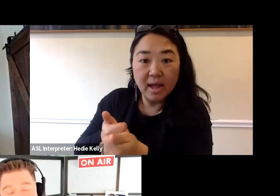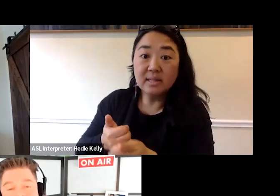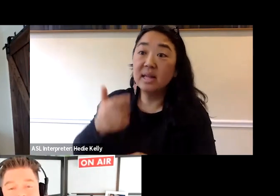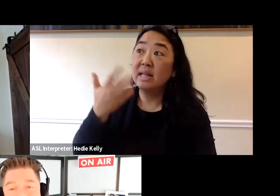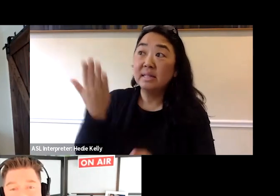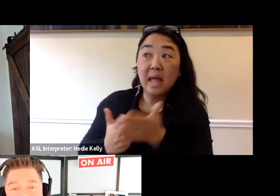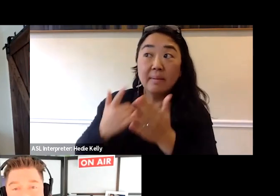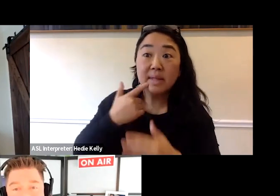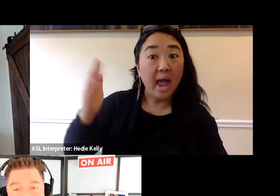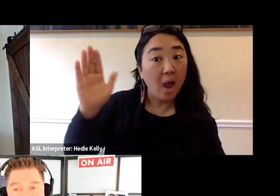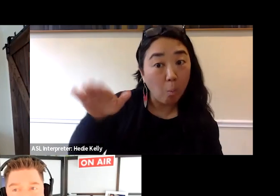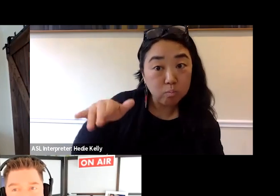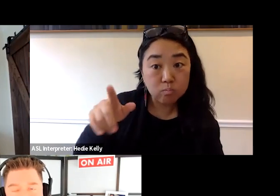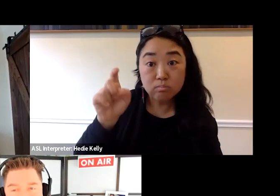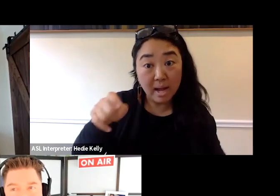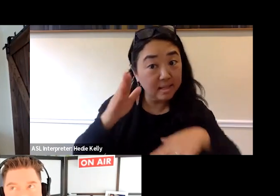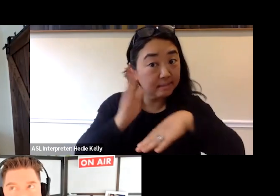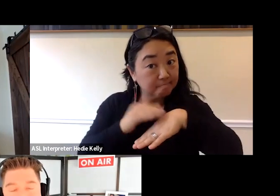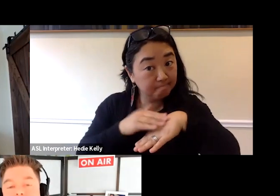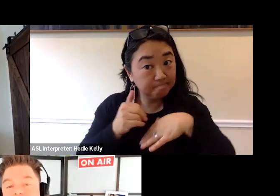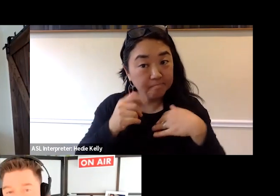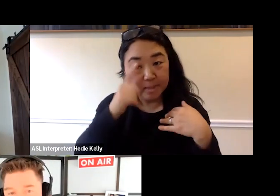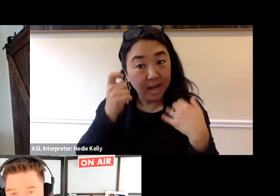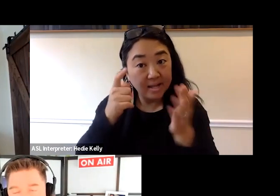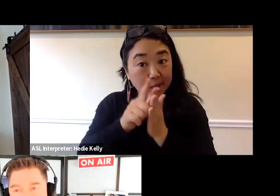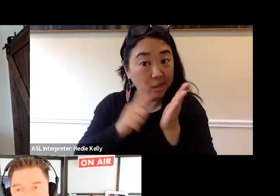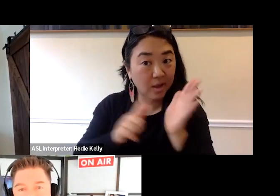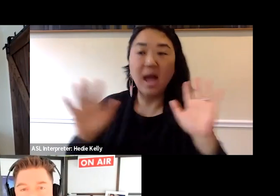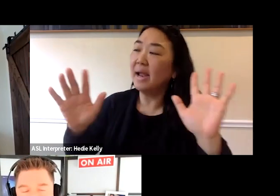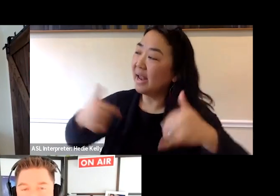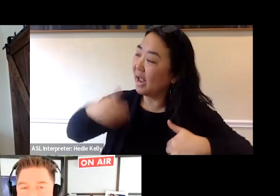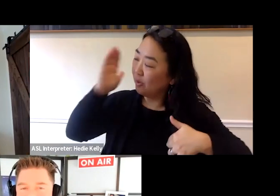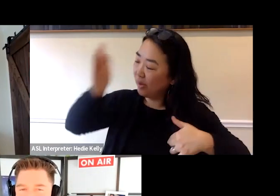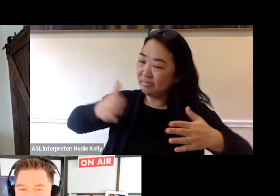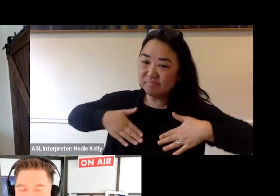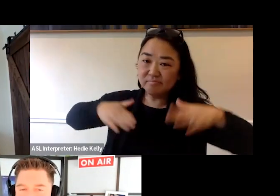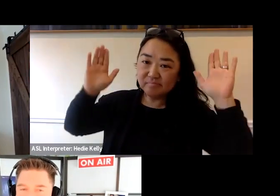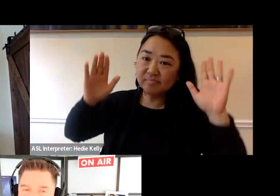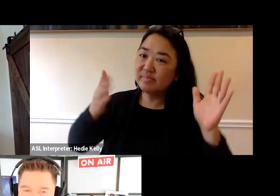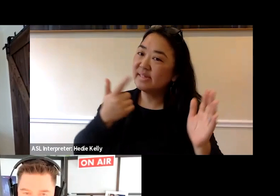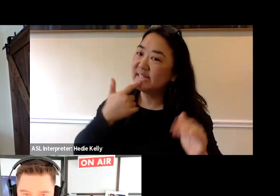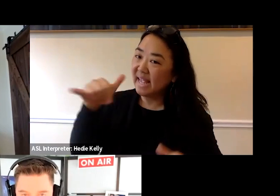Because and I will say, though, one area where it is crucially important